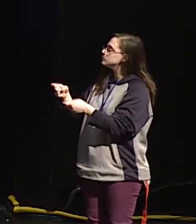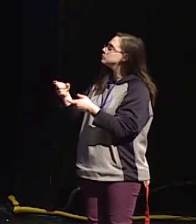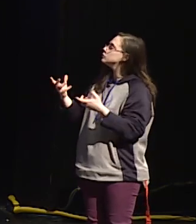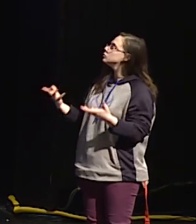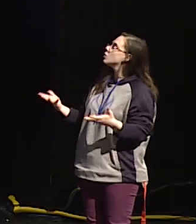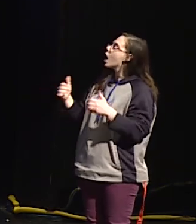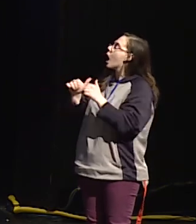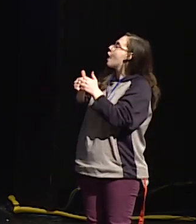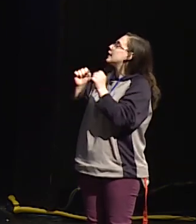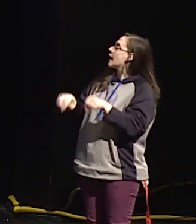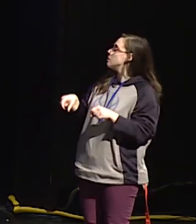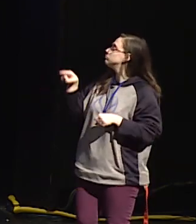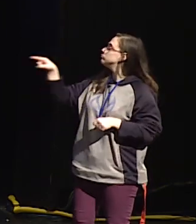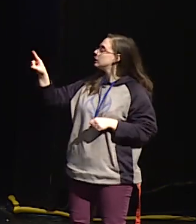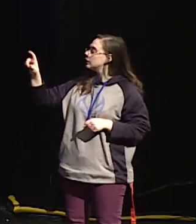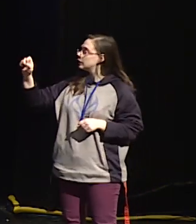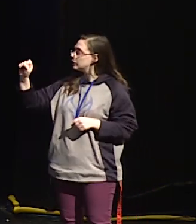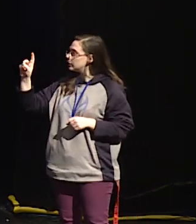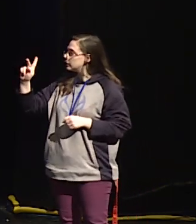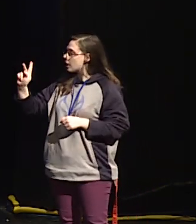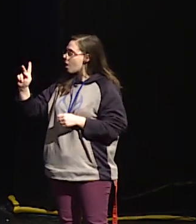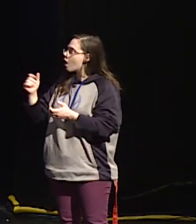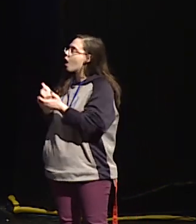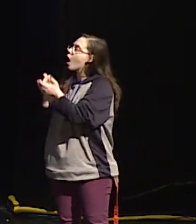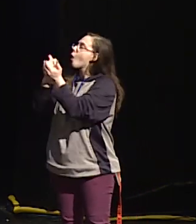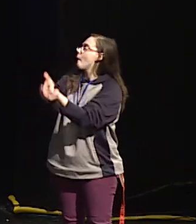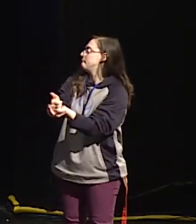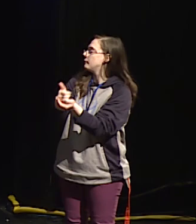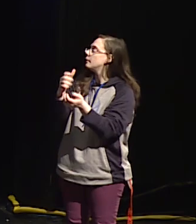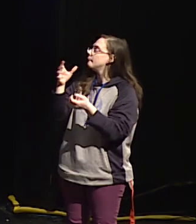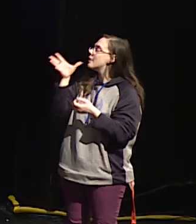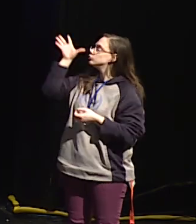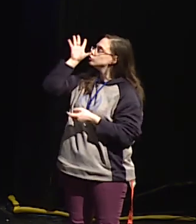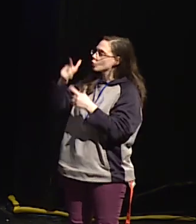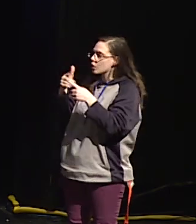but are not provided with the appropriate resources.